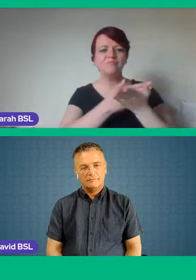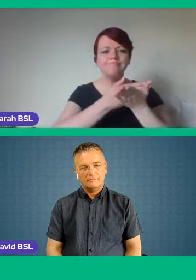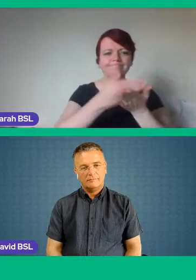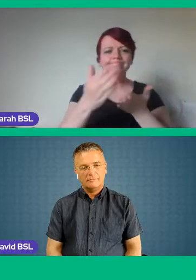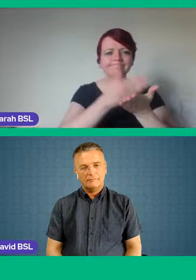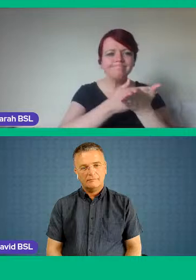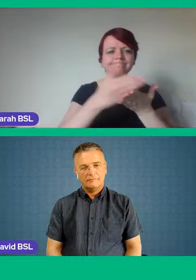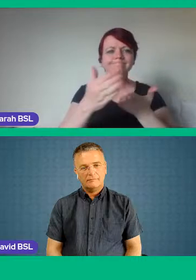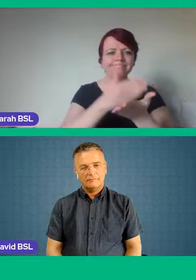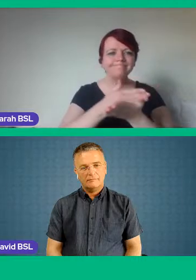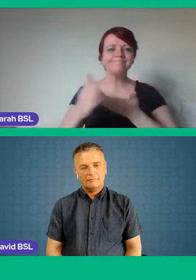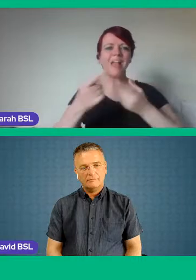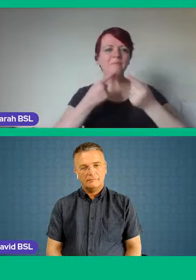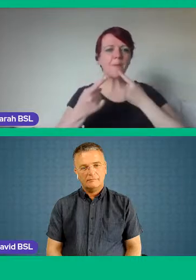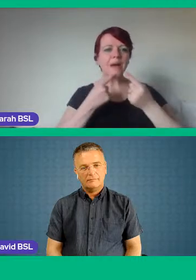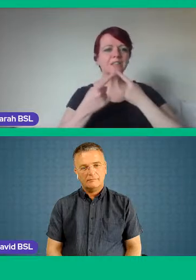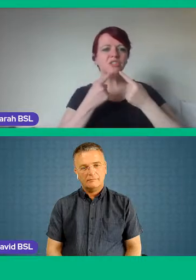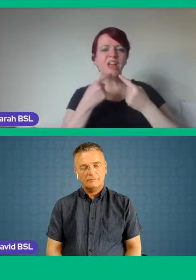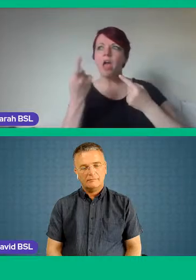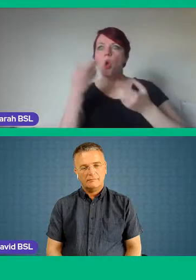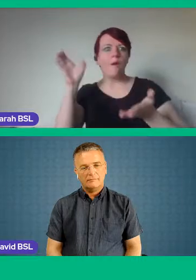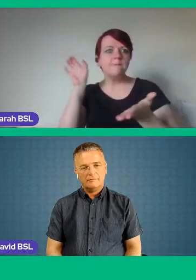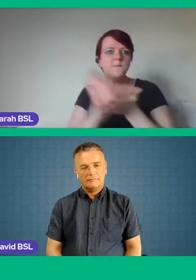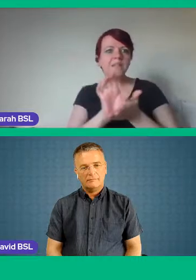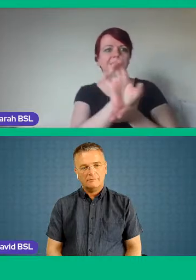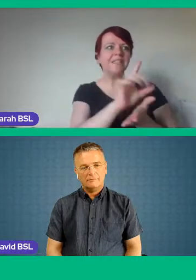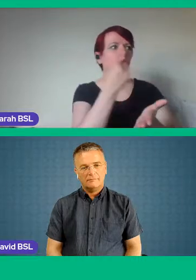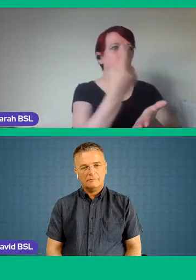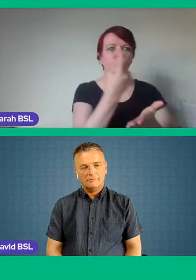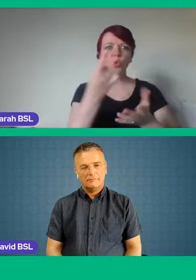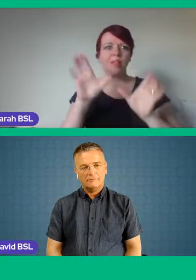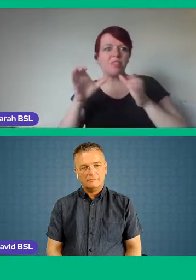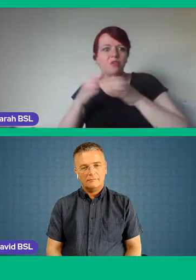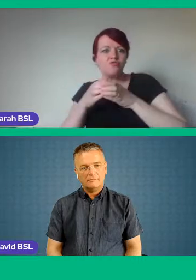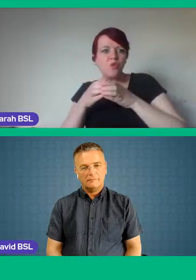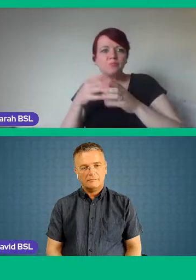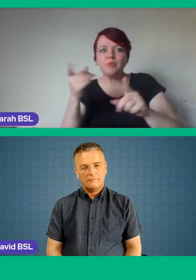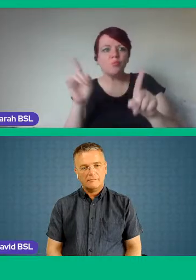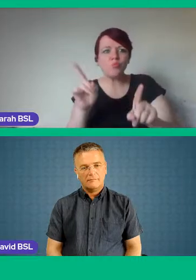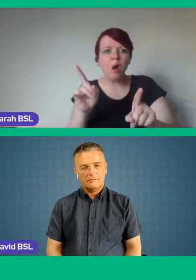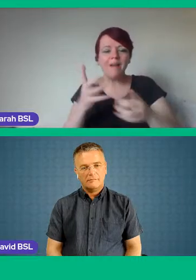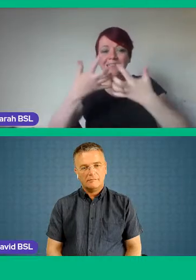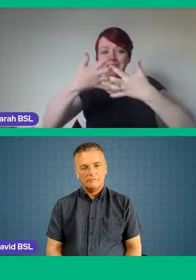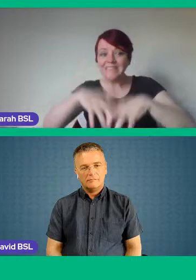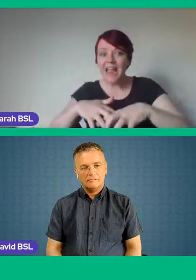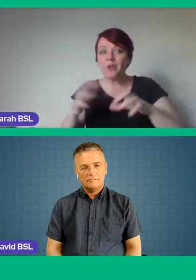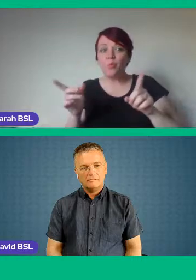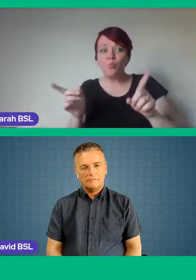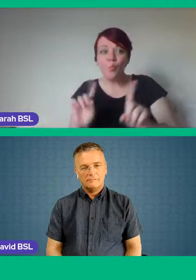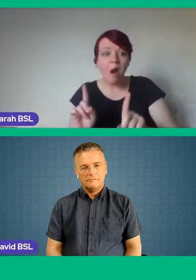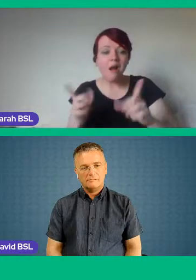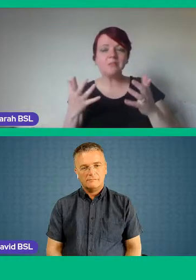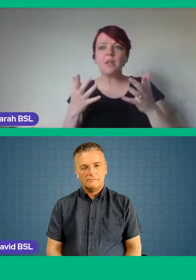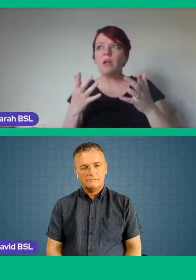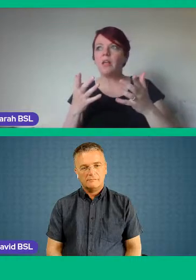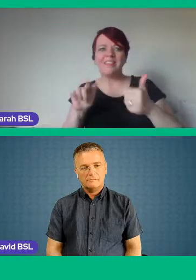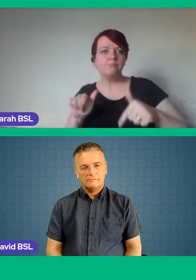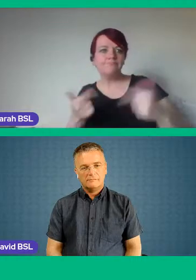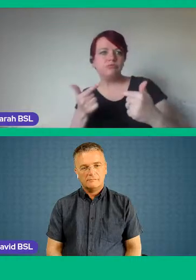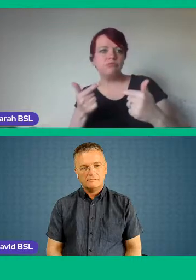, who was funding it, what groups were, what the tech was, what the challenges were. So that was good